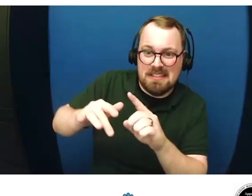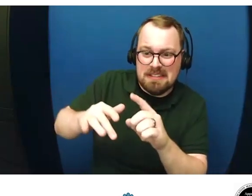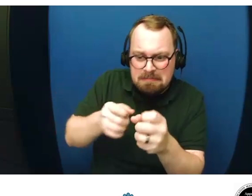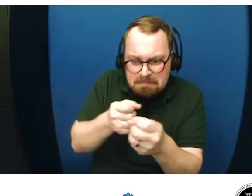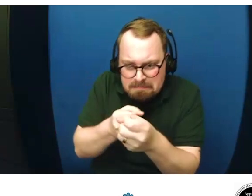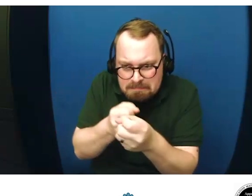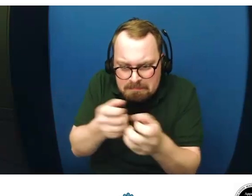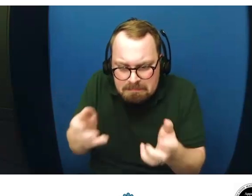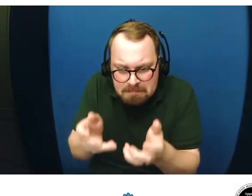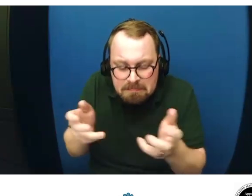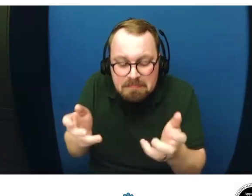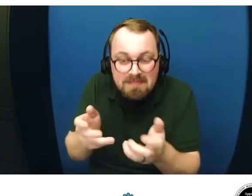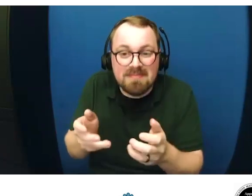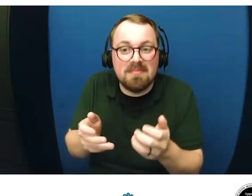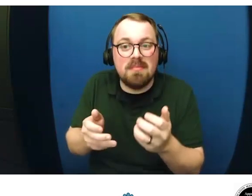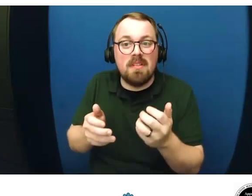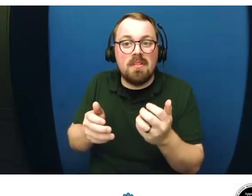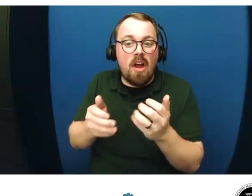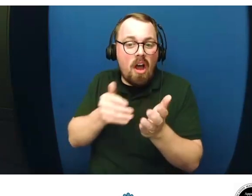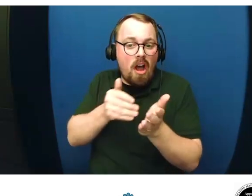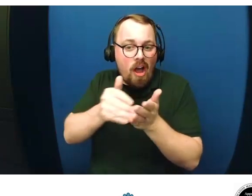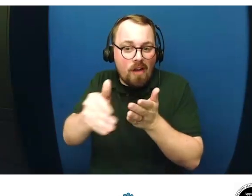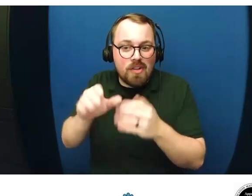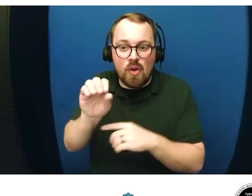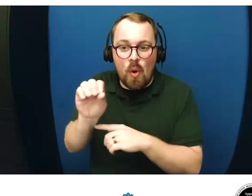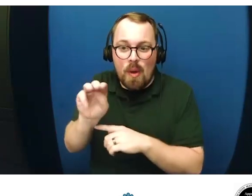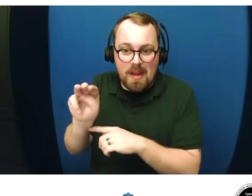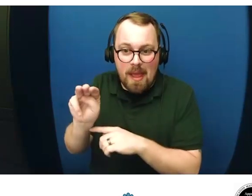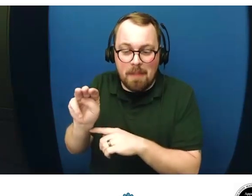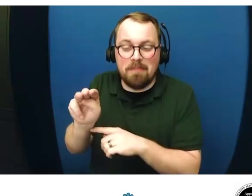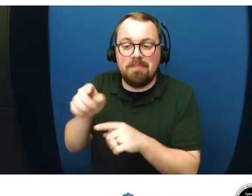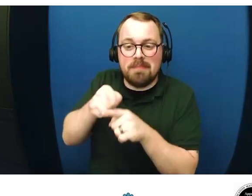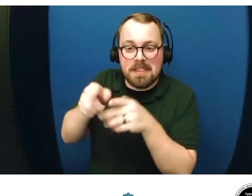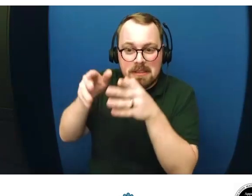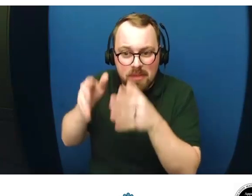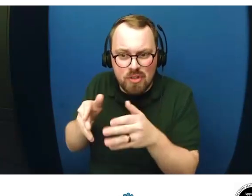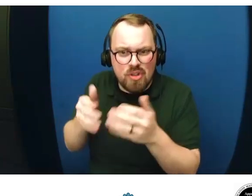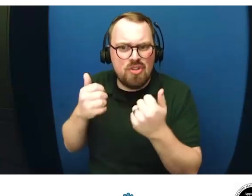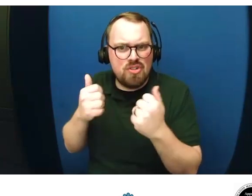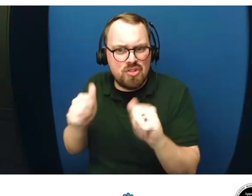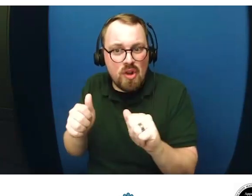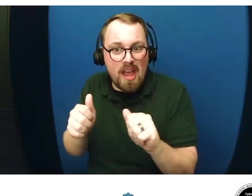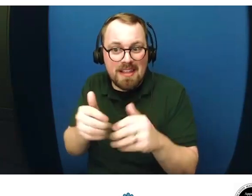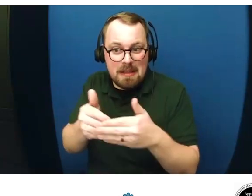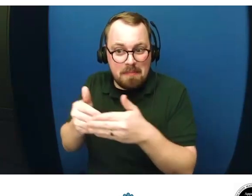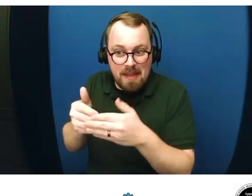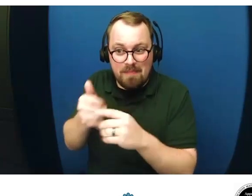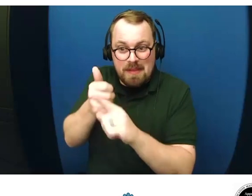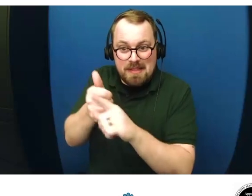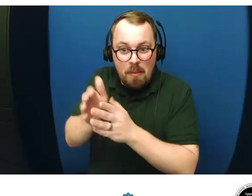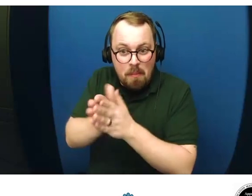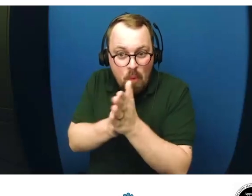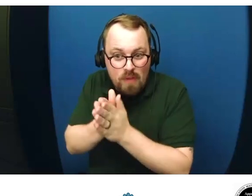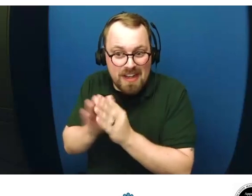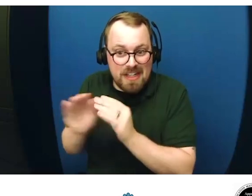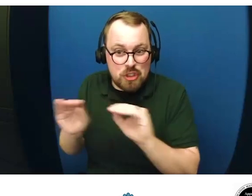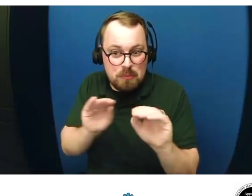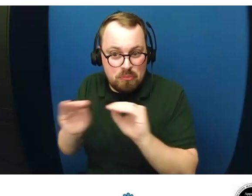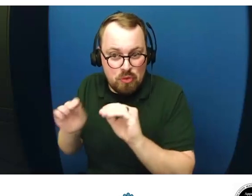A lot of times our Orientation & Mobility Specialists are working on trying to get the baby to be motivated to move.